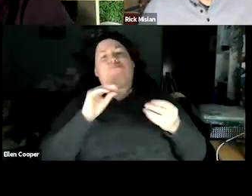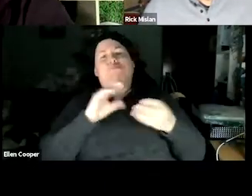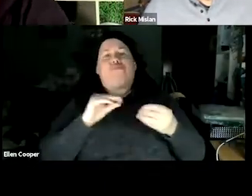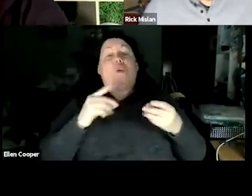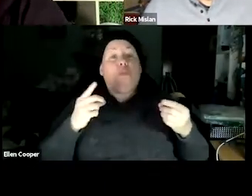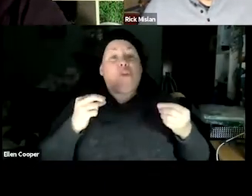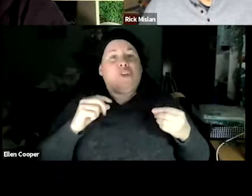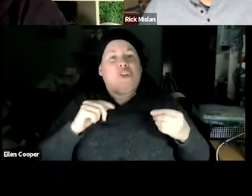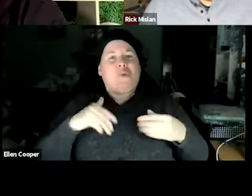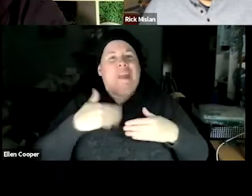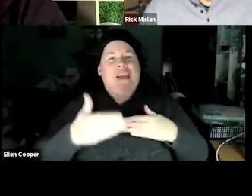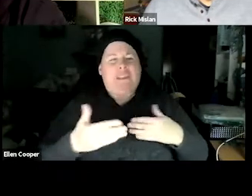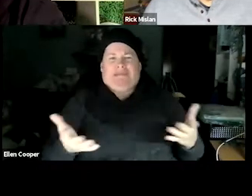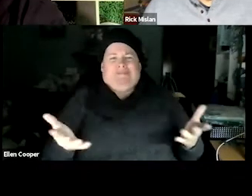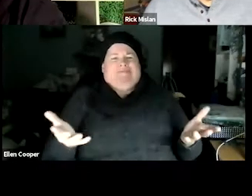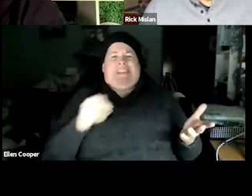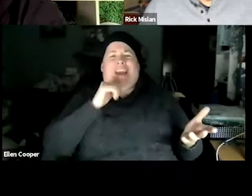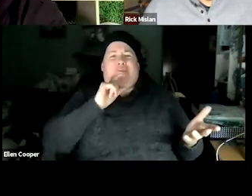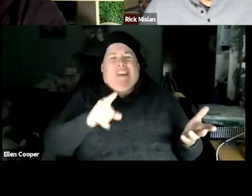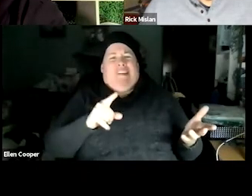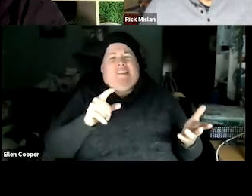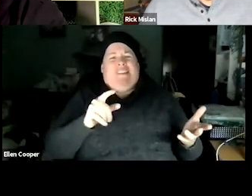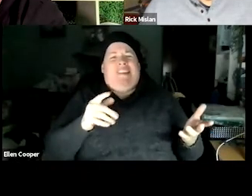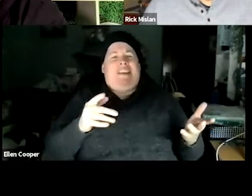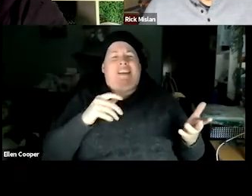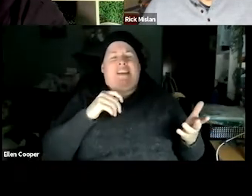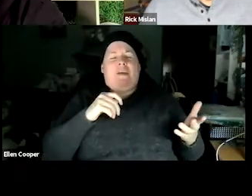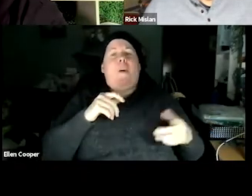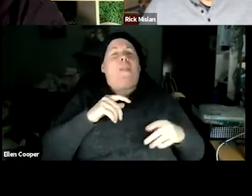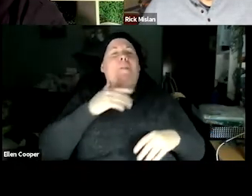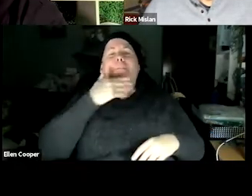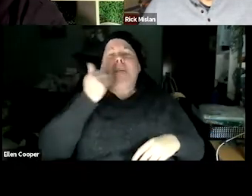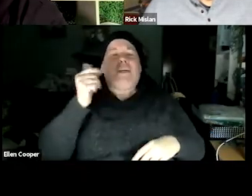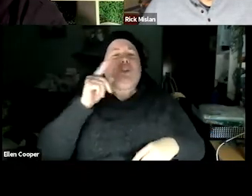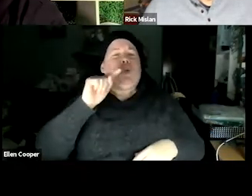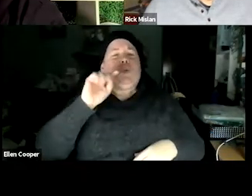is too sterile. We found that, you know, one of the best tools we had was a phone ringing